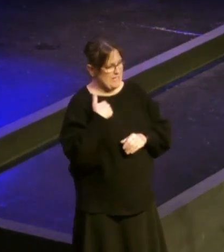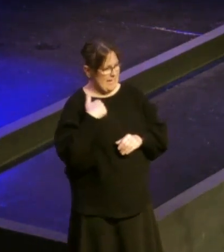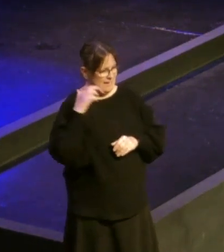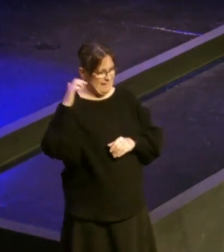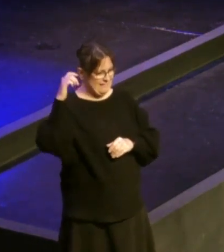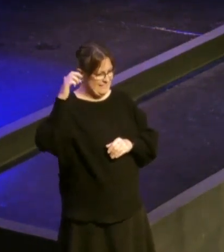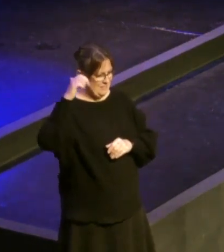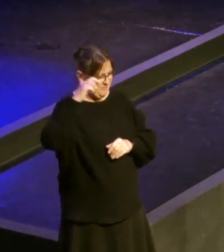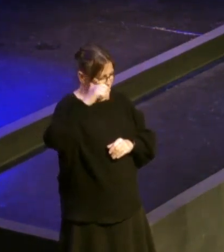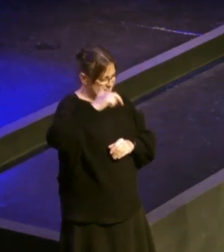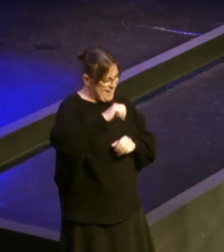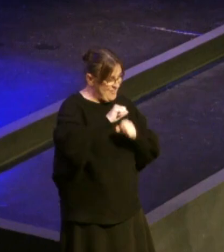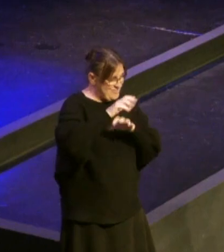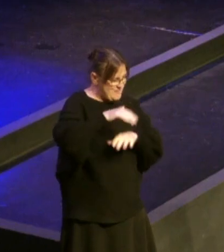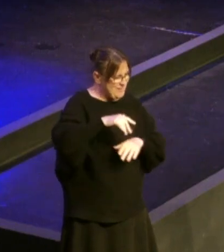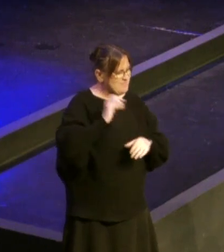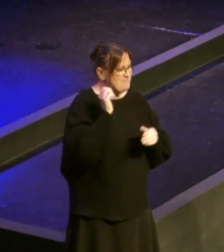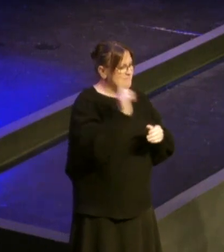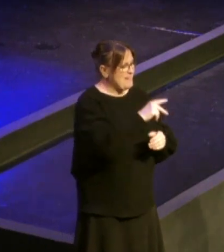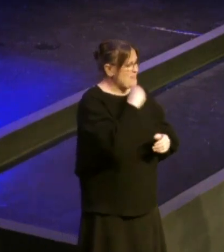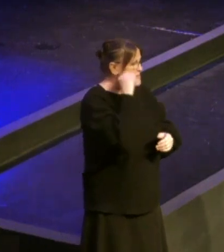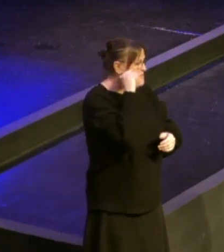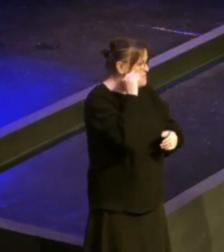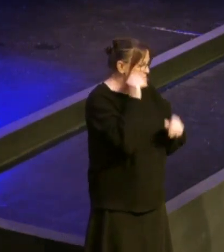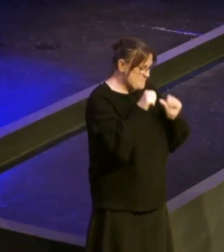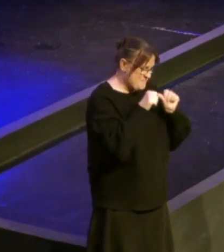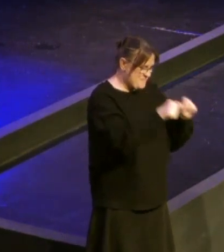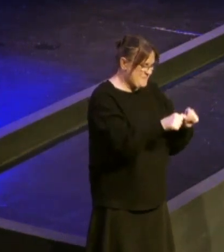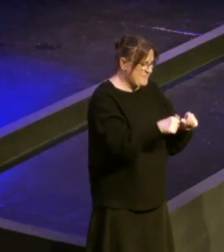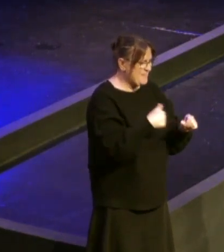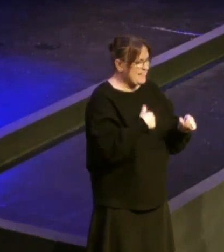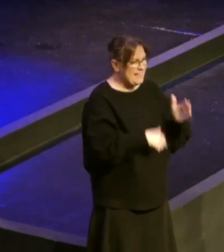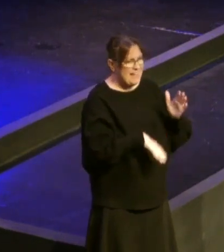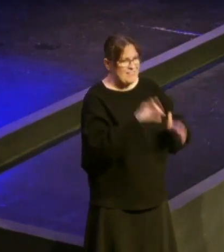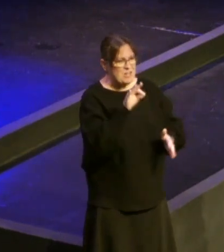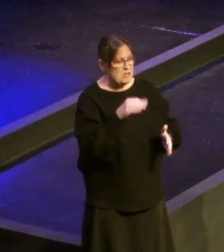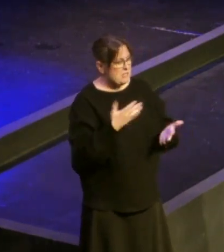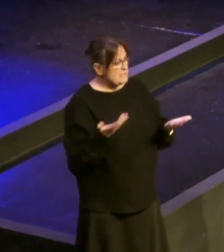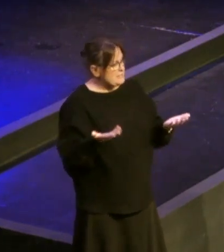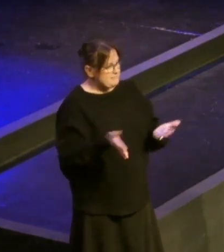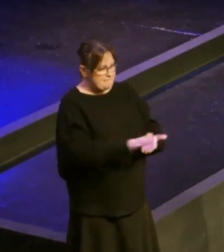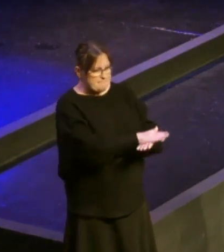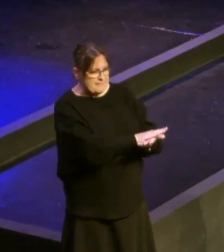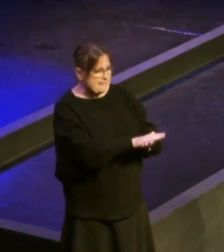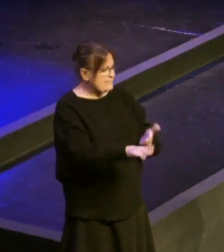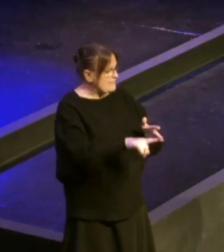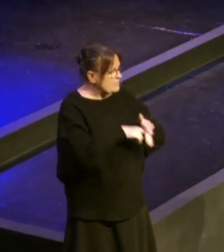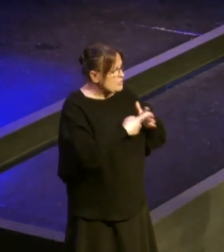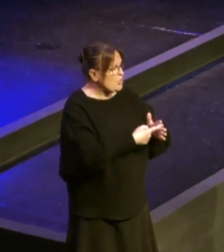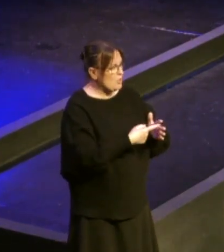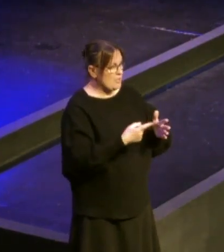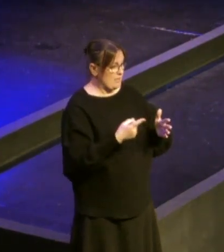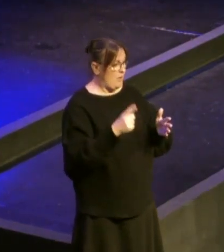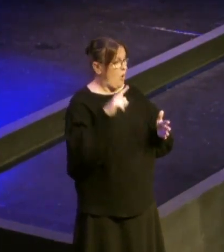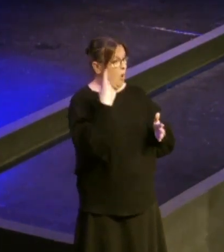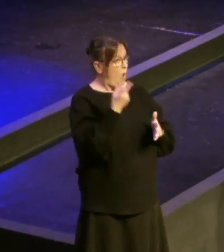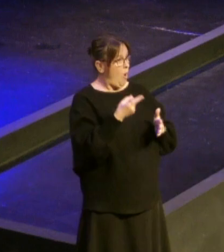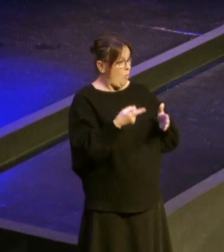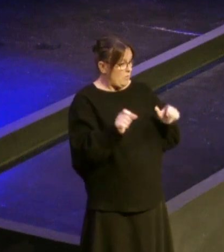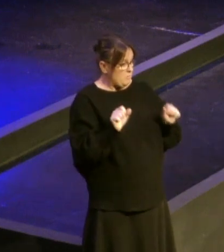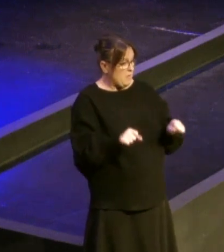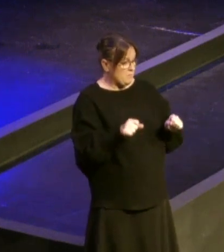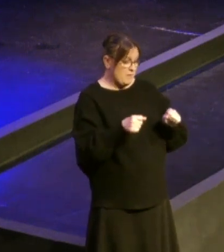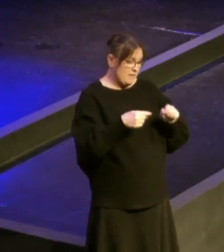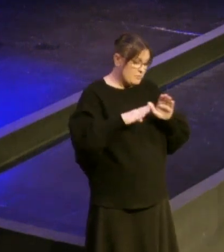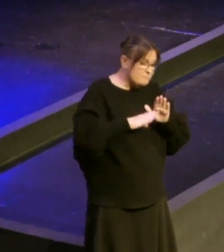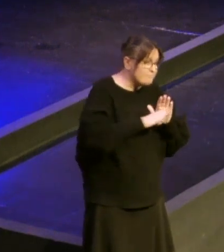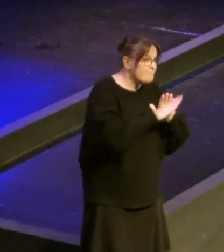for good I found myself with a clean slate with nowhere to go but up literally. So as I regained